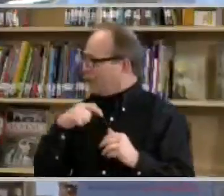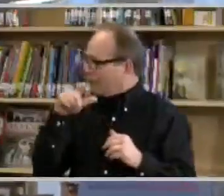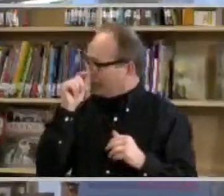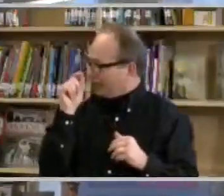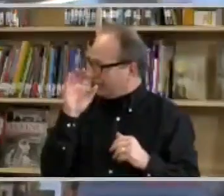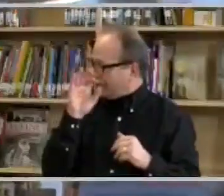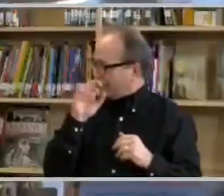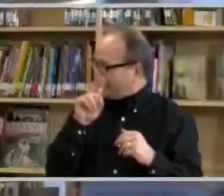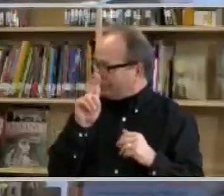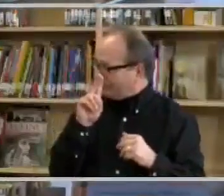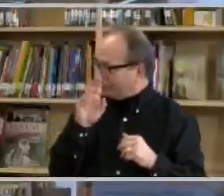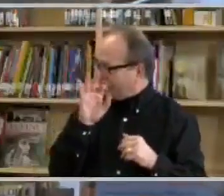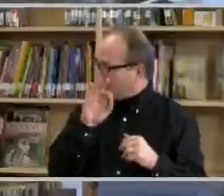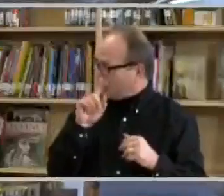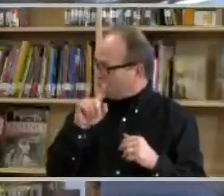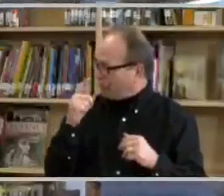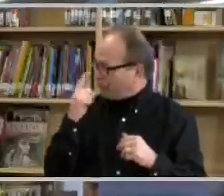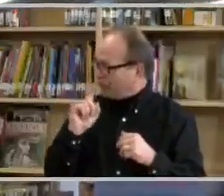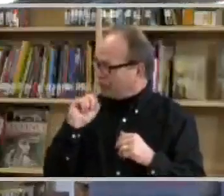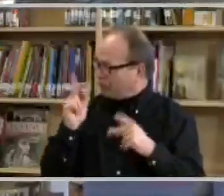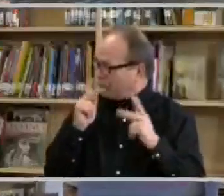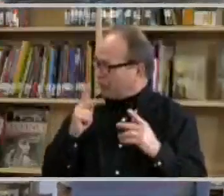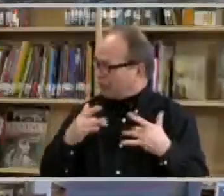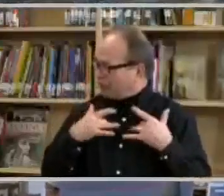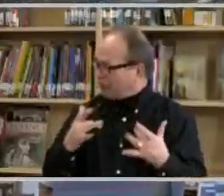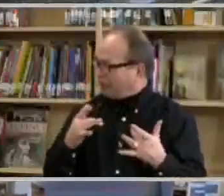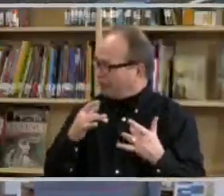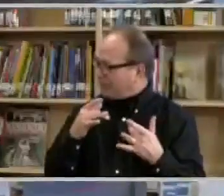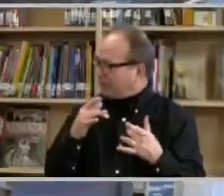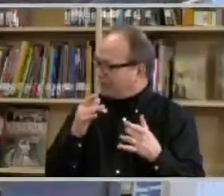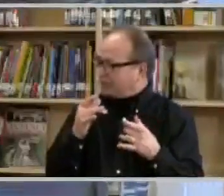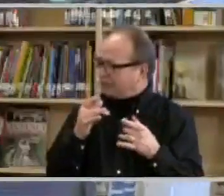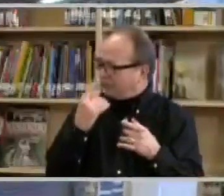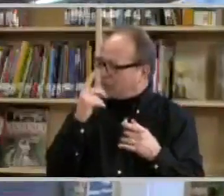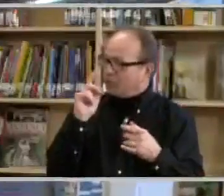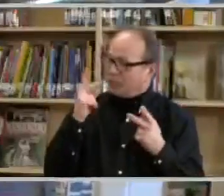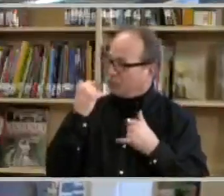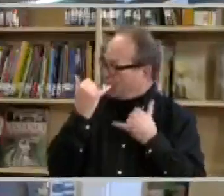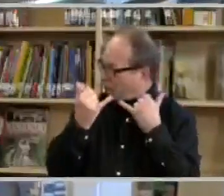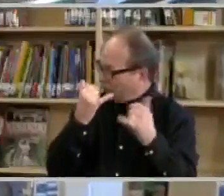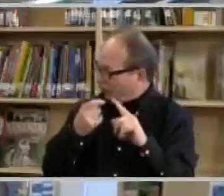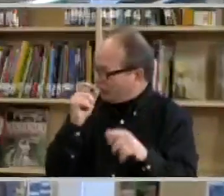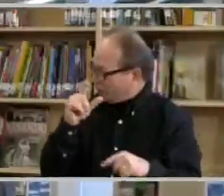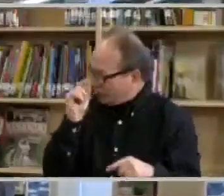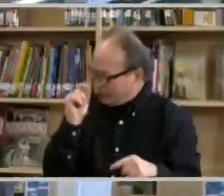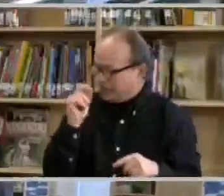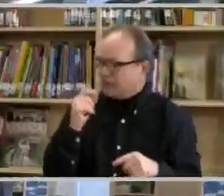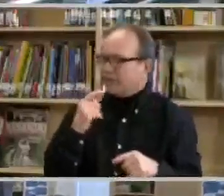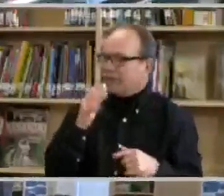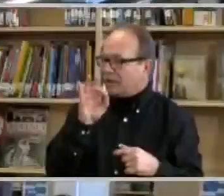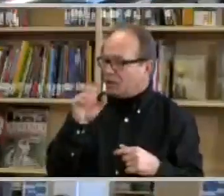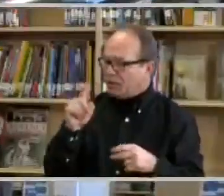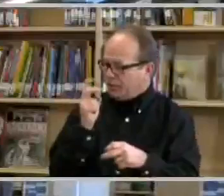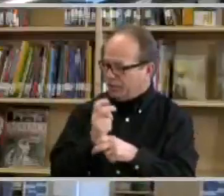HELLO, I ATTEND GALUE DET UNIVERSITY AND I'M HERE TO REPRESENT THE DEAF COMMUNITY.